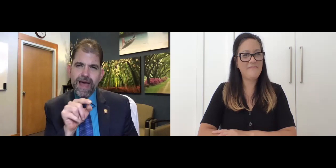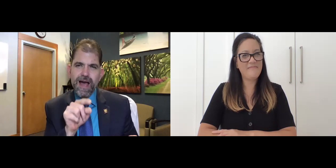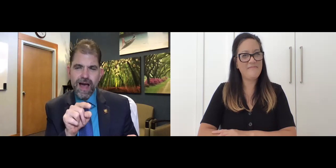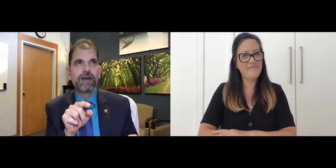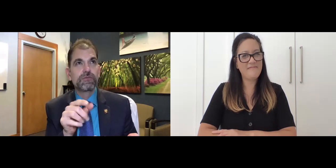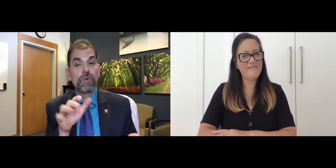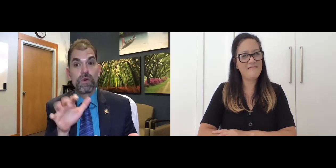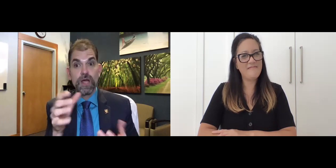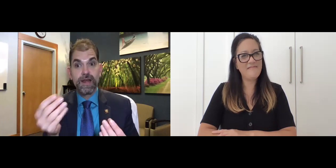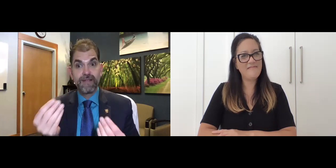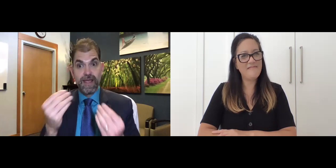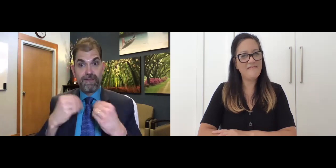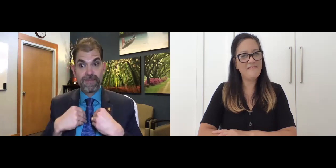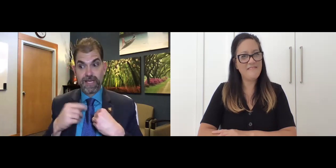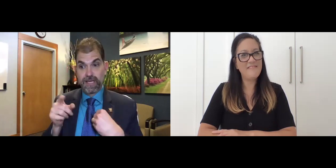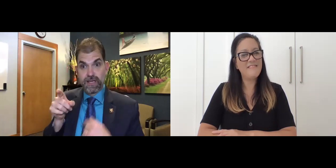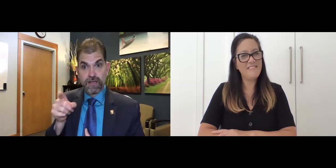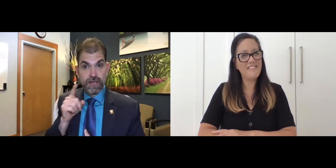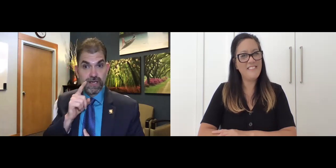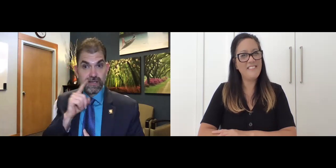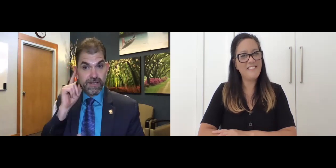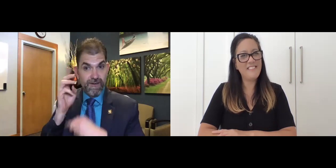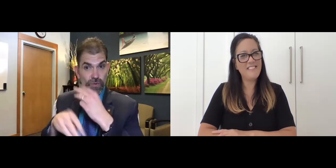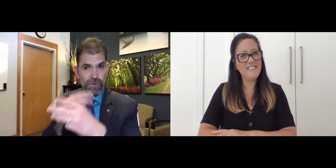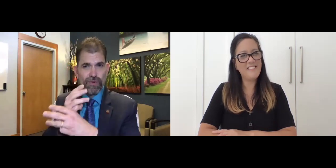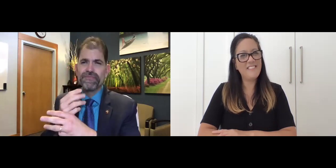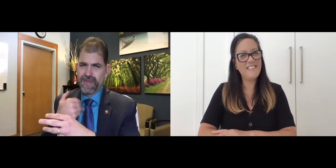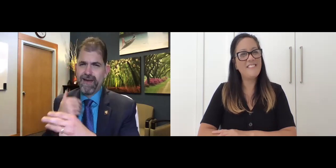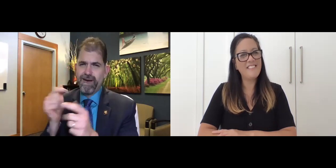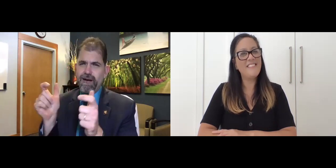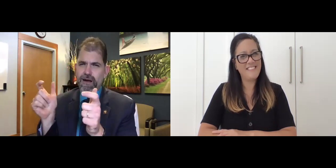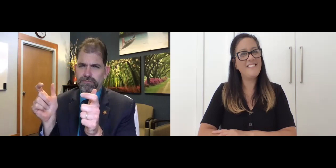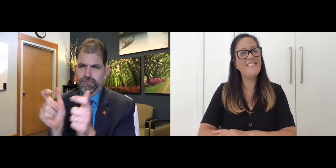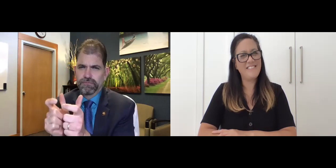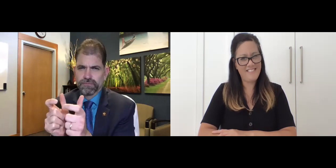University.